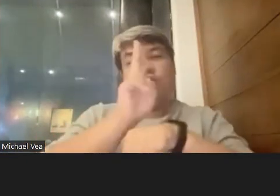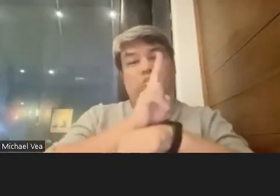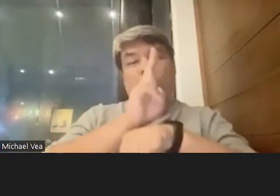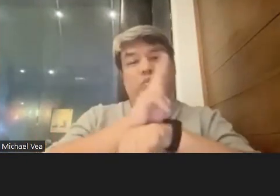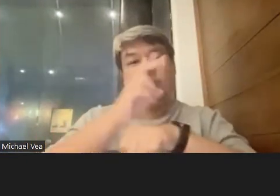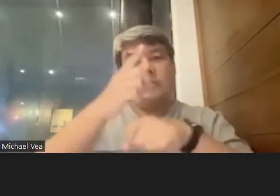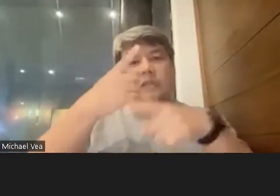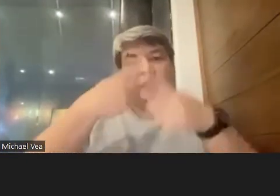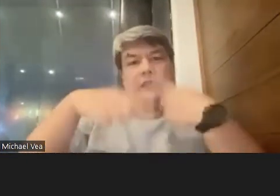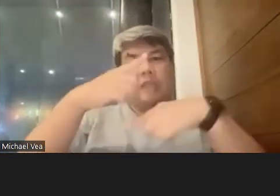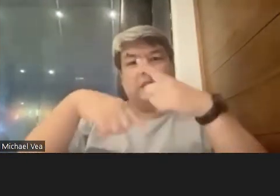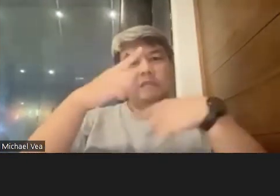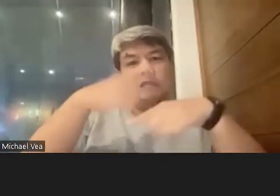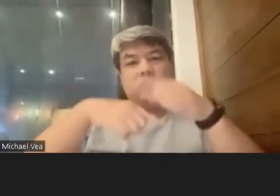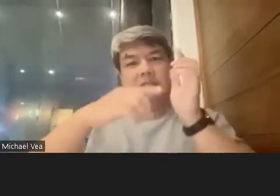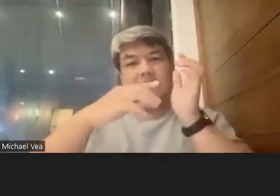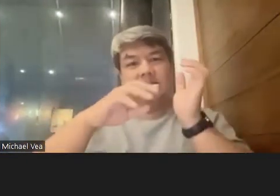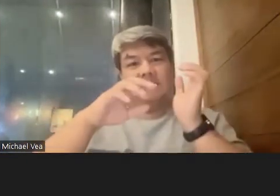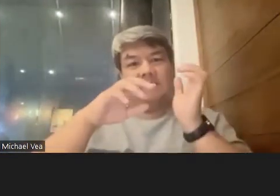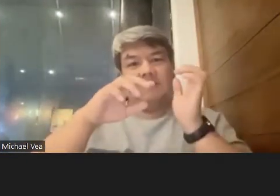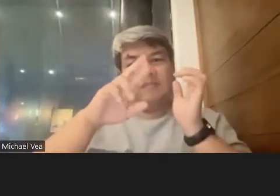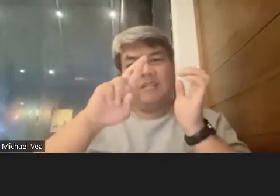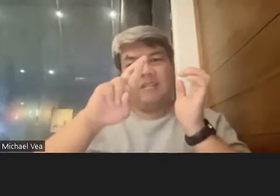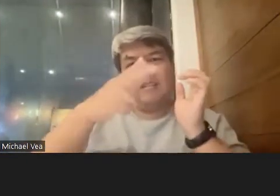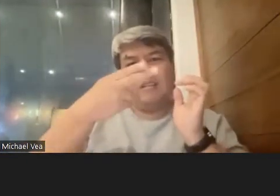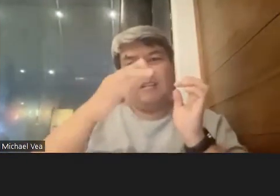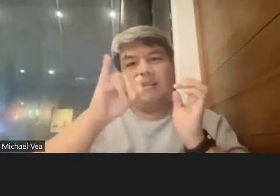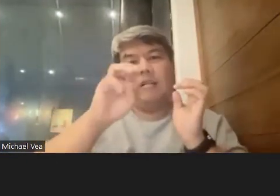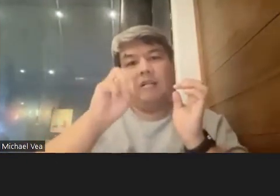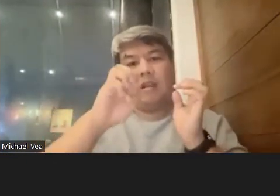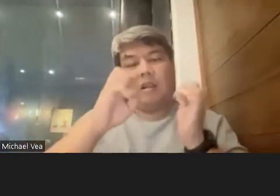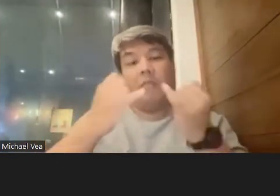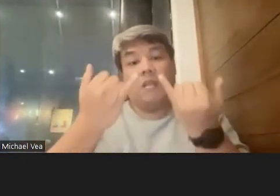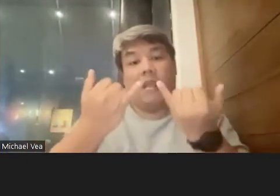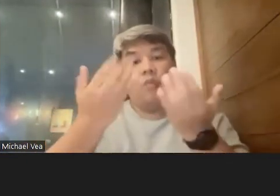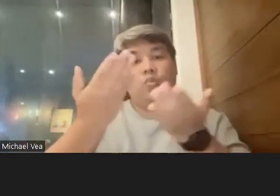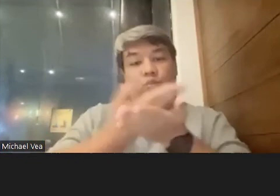how can they use the stimulus to share